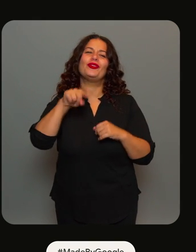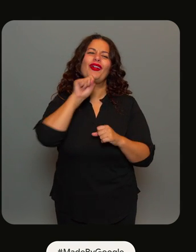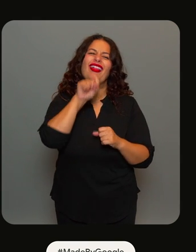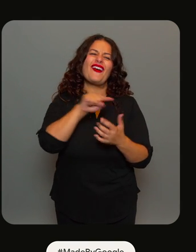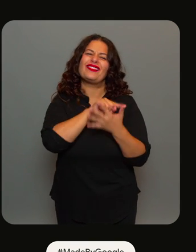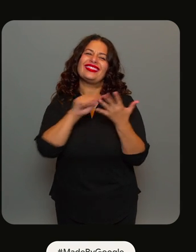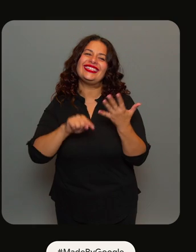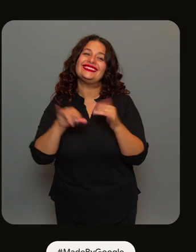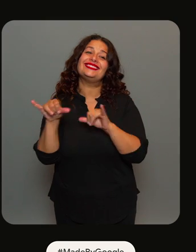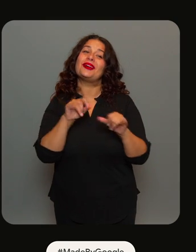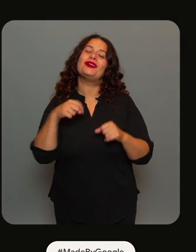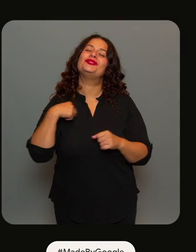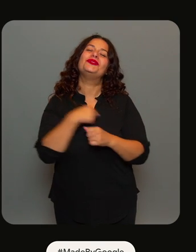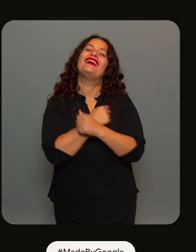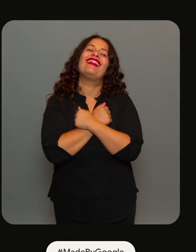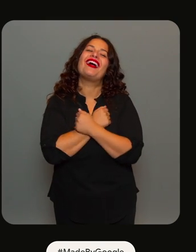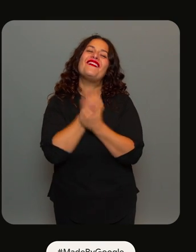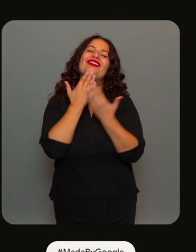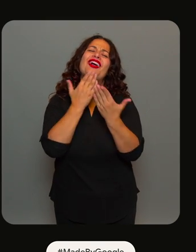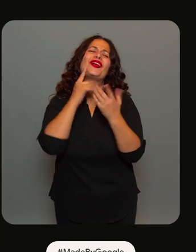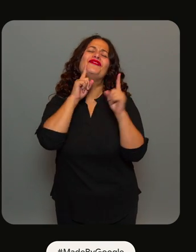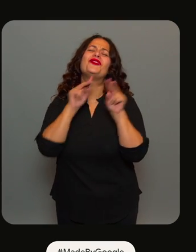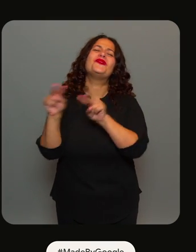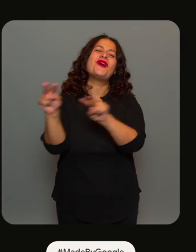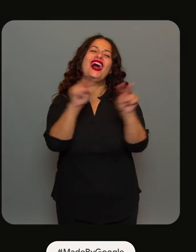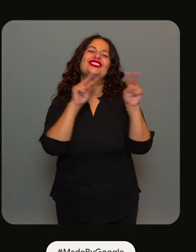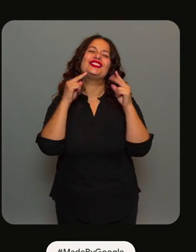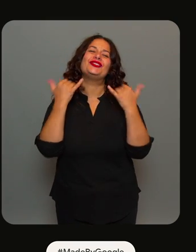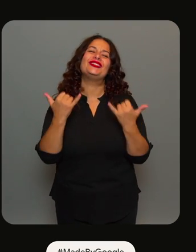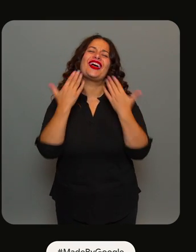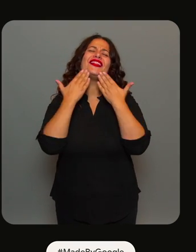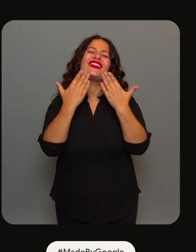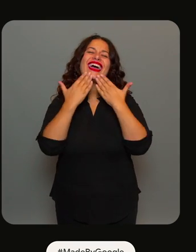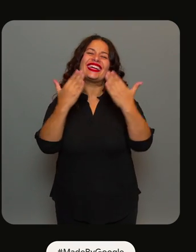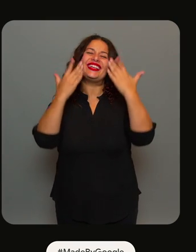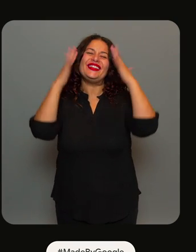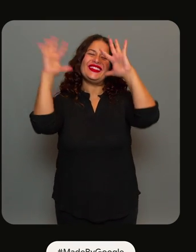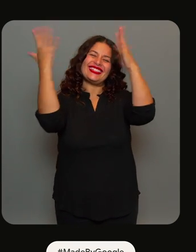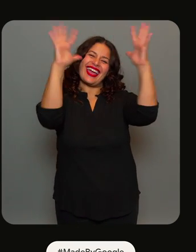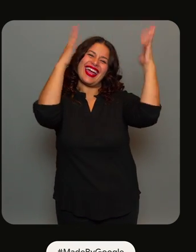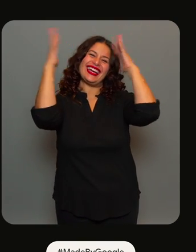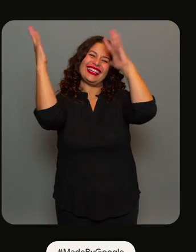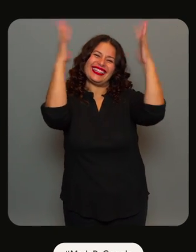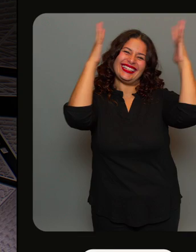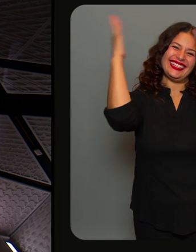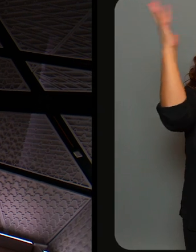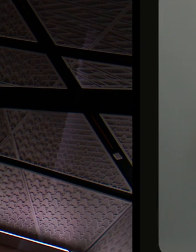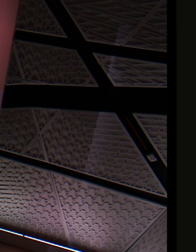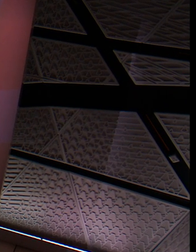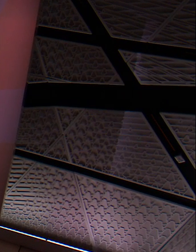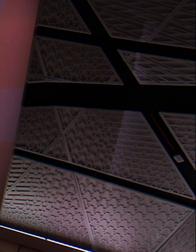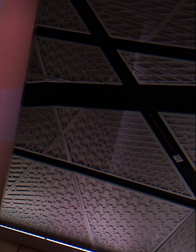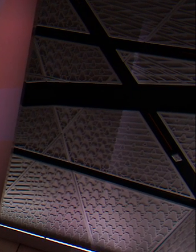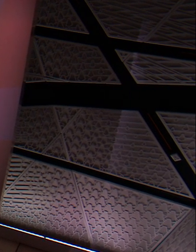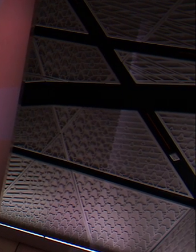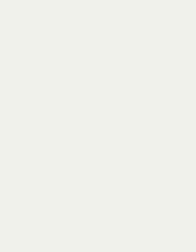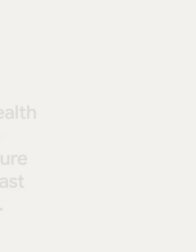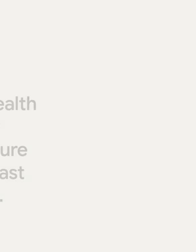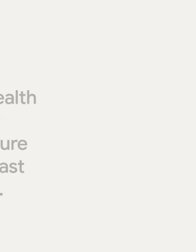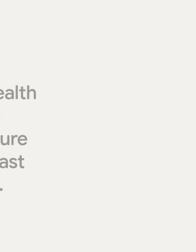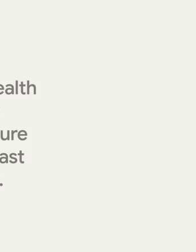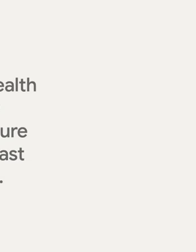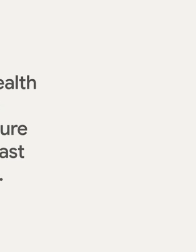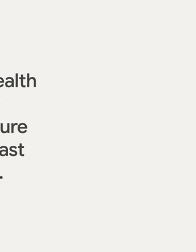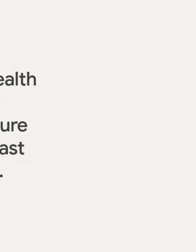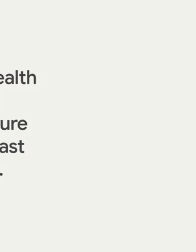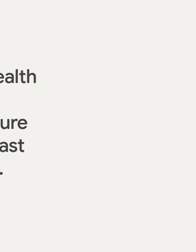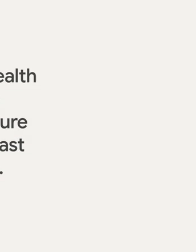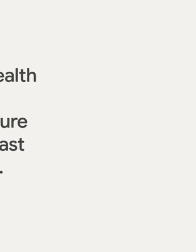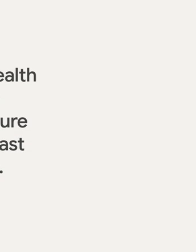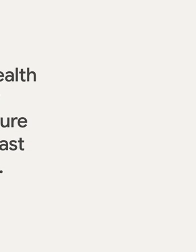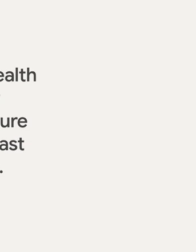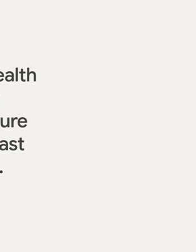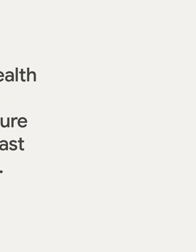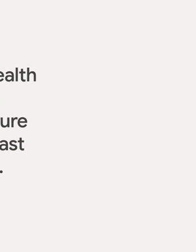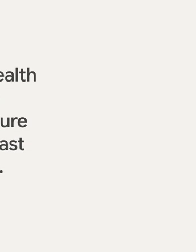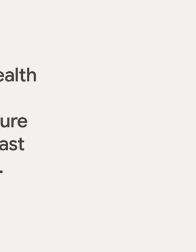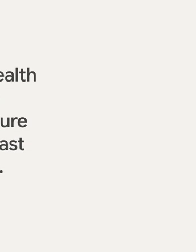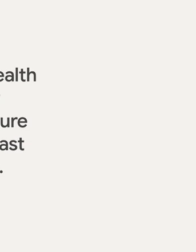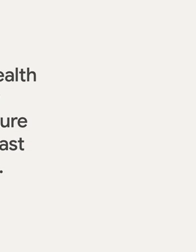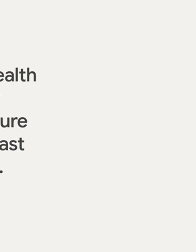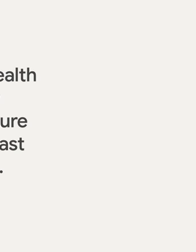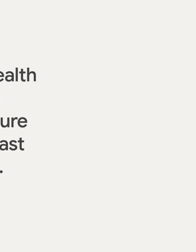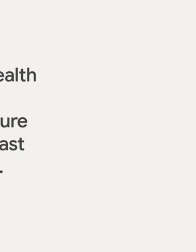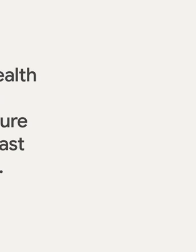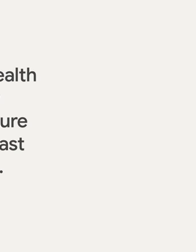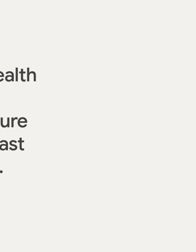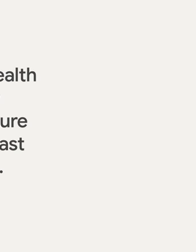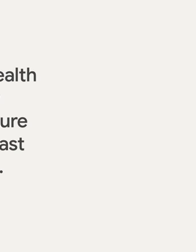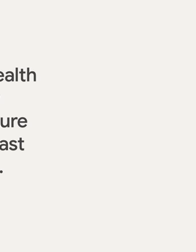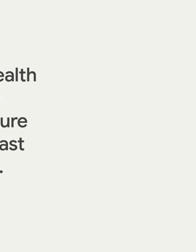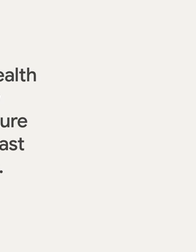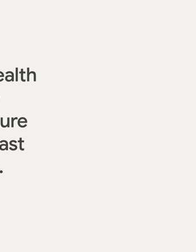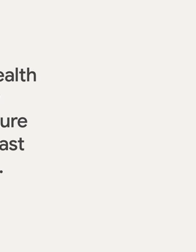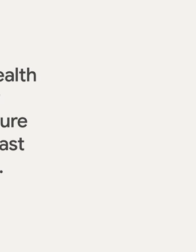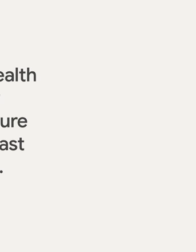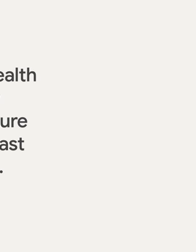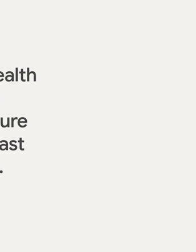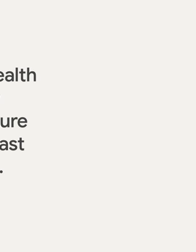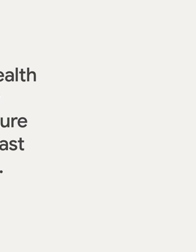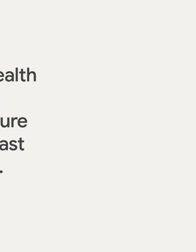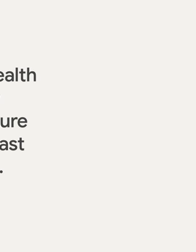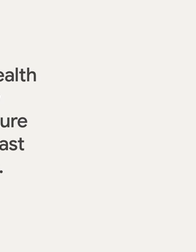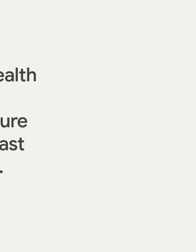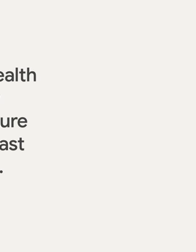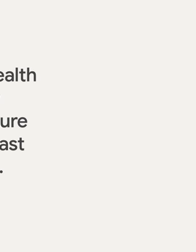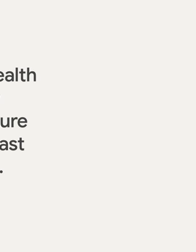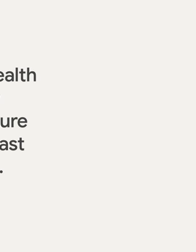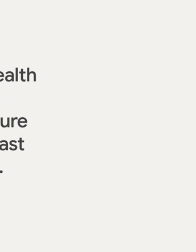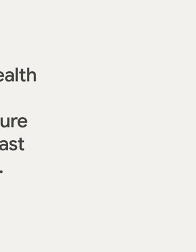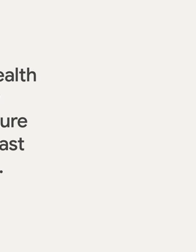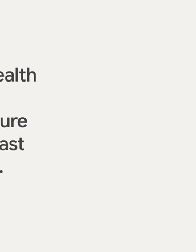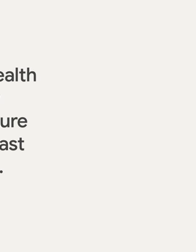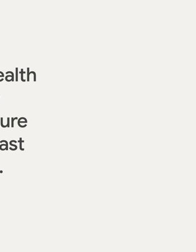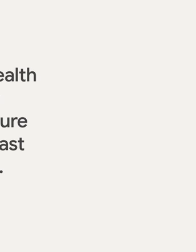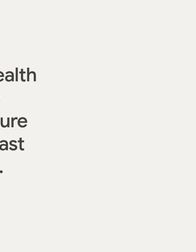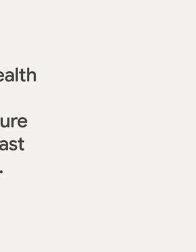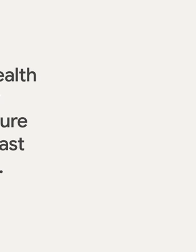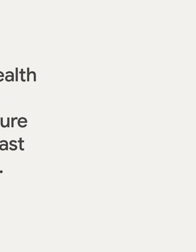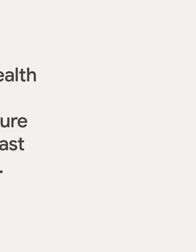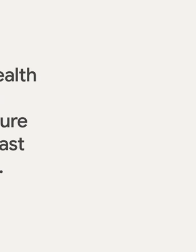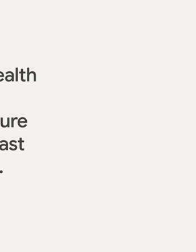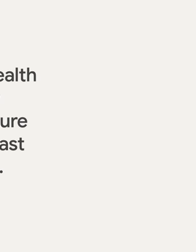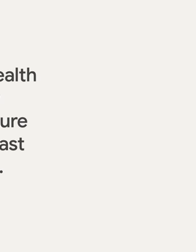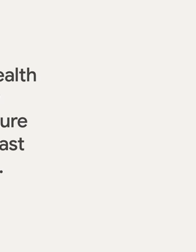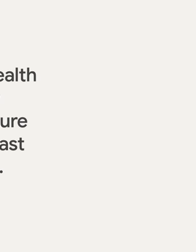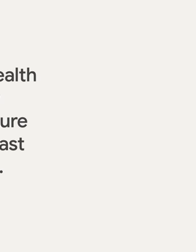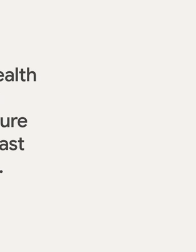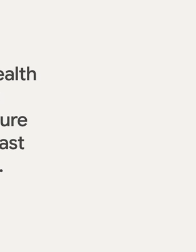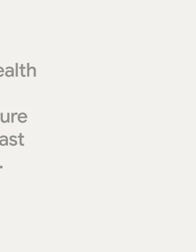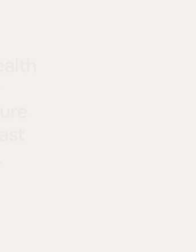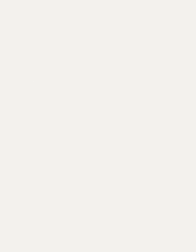And thank you so much for watching today!